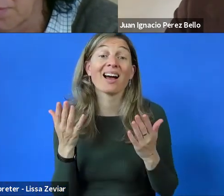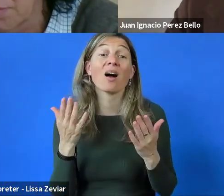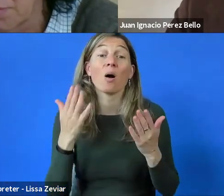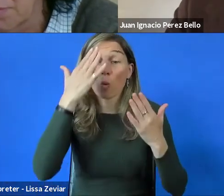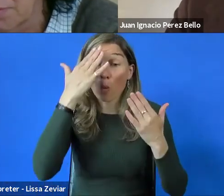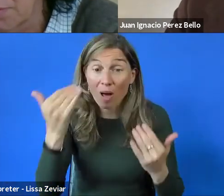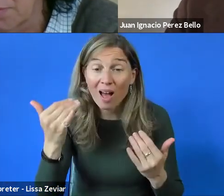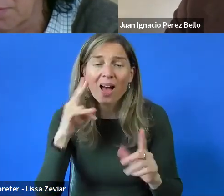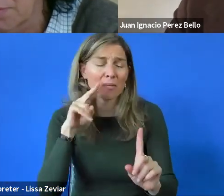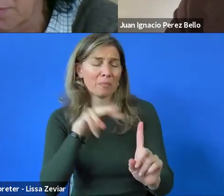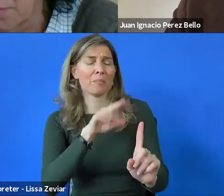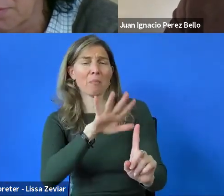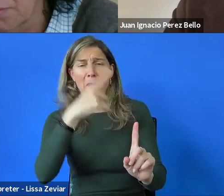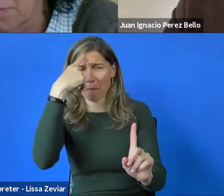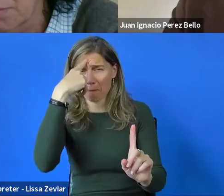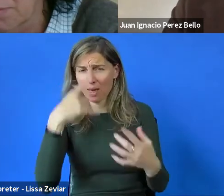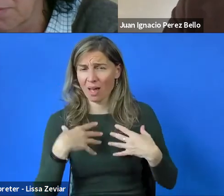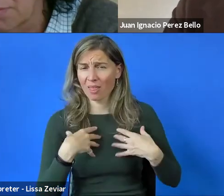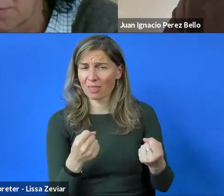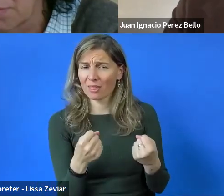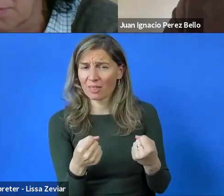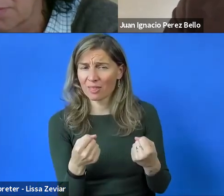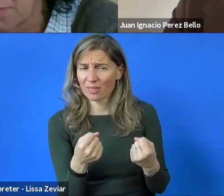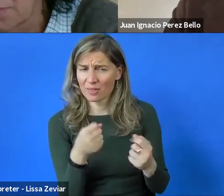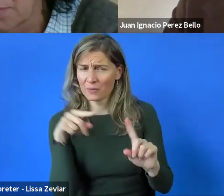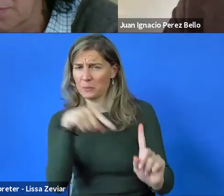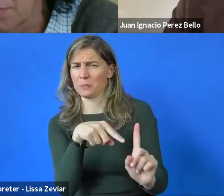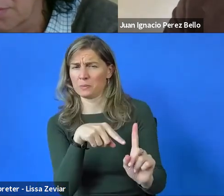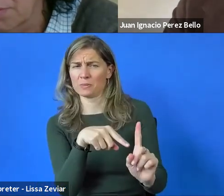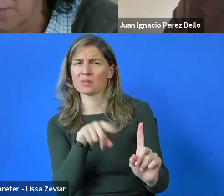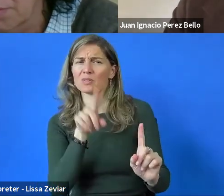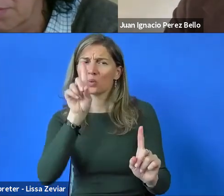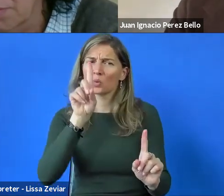At some point in her complaint, she alleged under article 6,